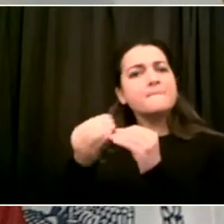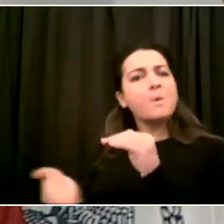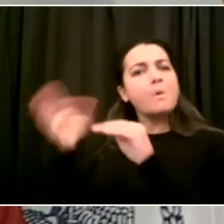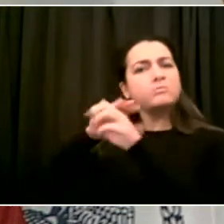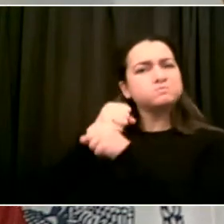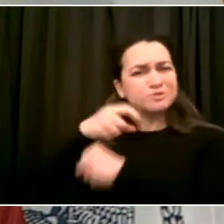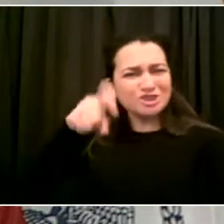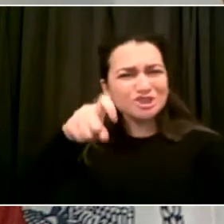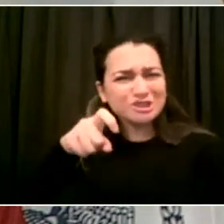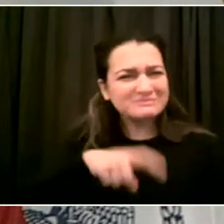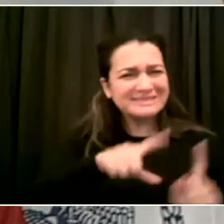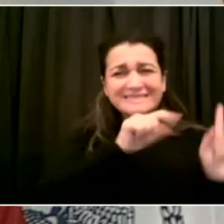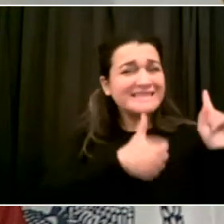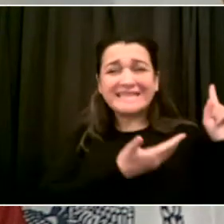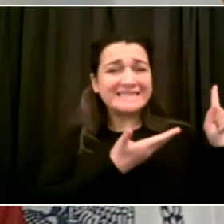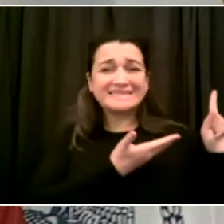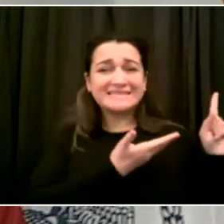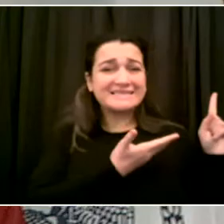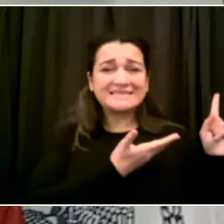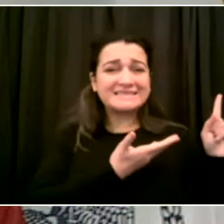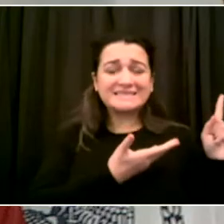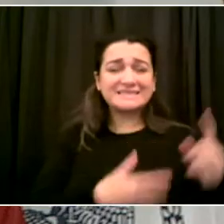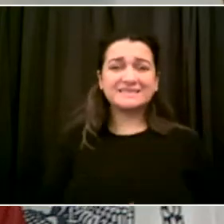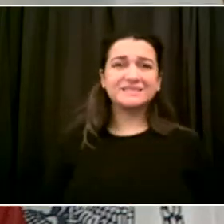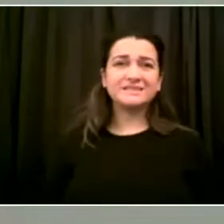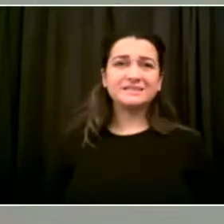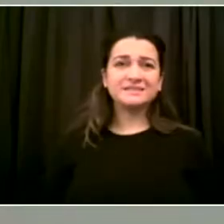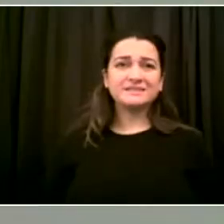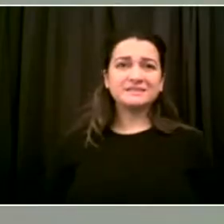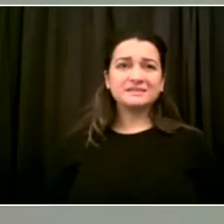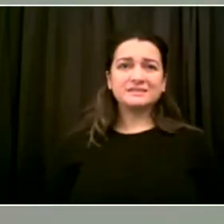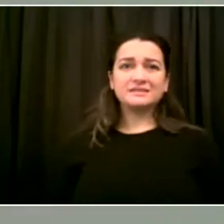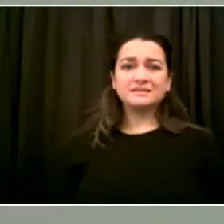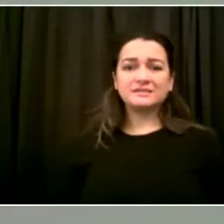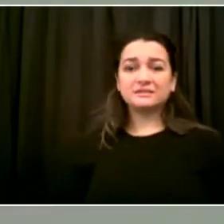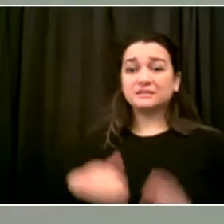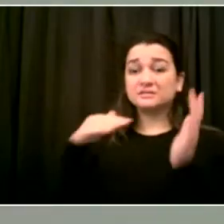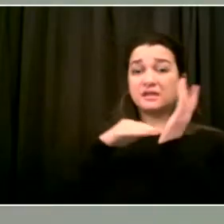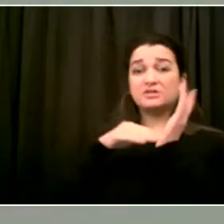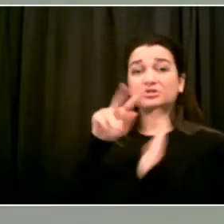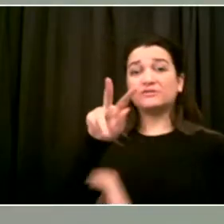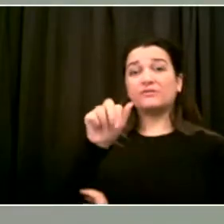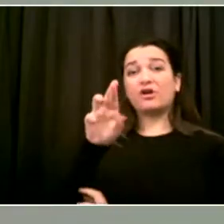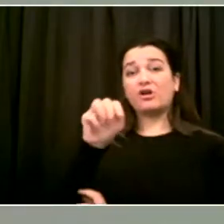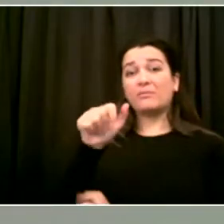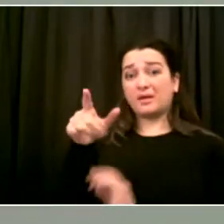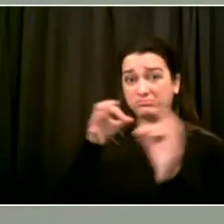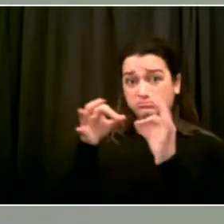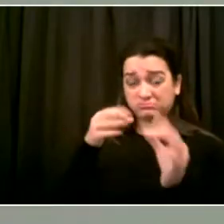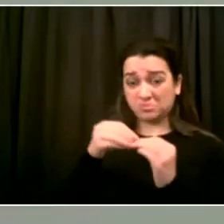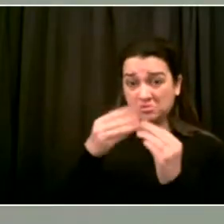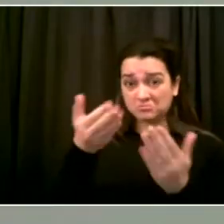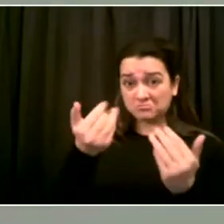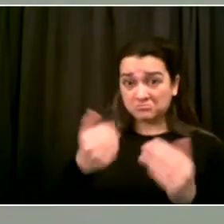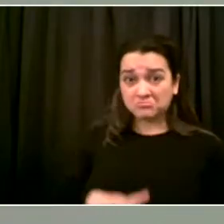AND THE PREVIOUS ADMINISSTRATRAN.TIO WE HAVE A CHANCE TO FIX THAAJT, OEOE BIDEN IS MOVING IN THE RIGHT DIRECTION. JAY, DO WANT TO